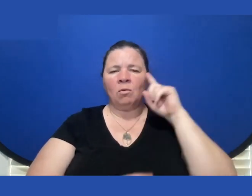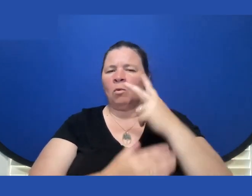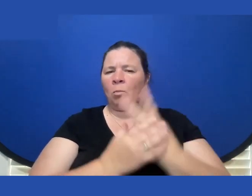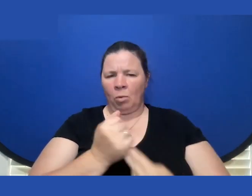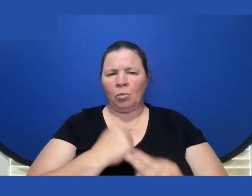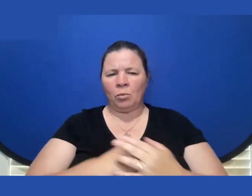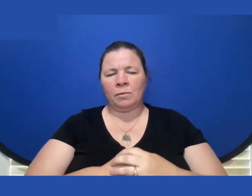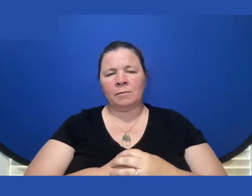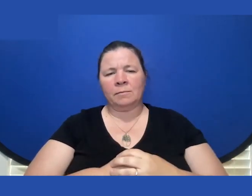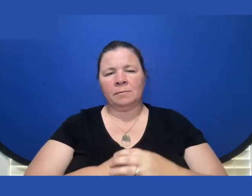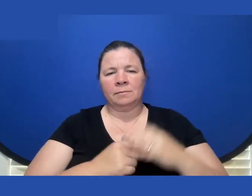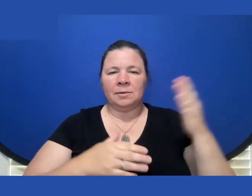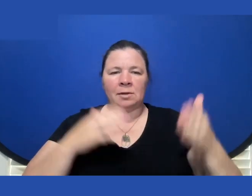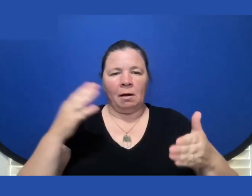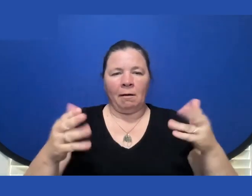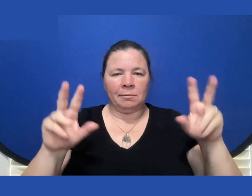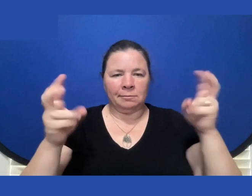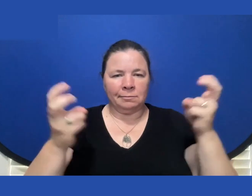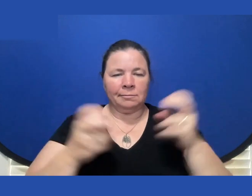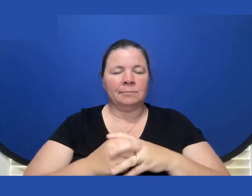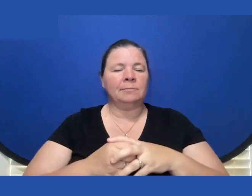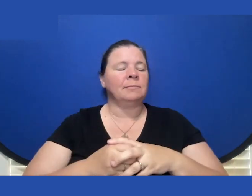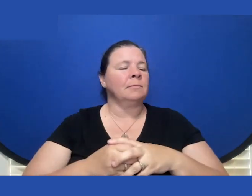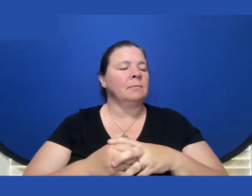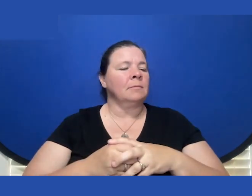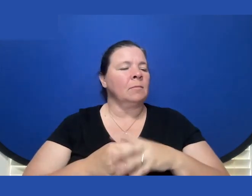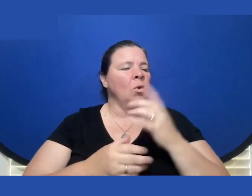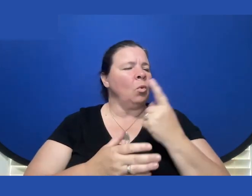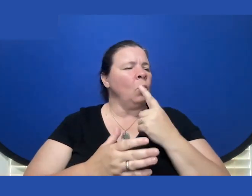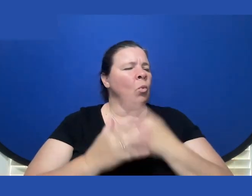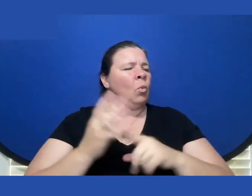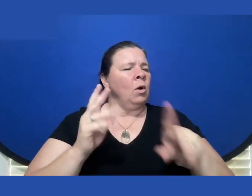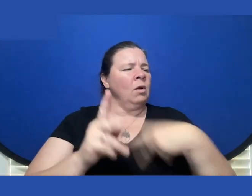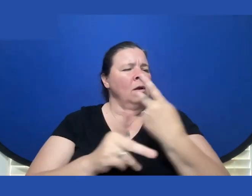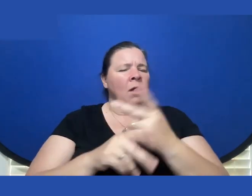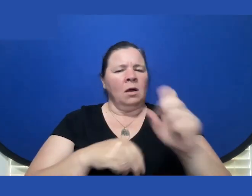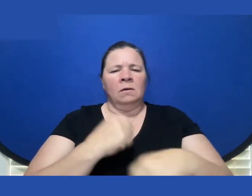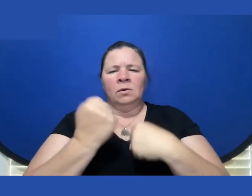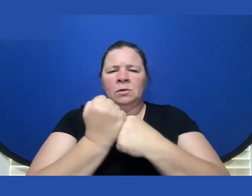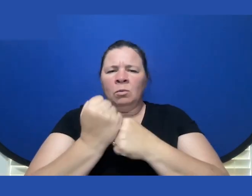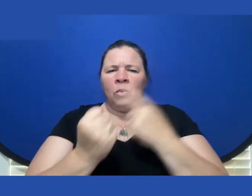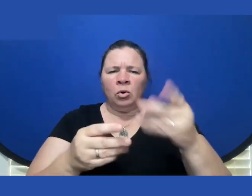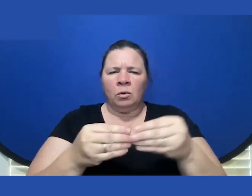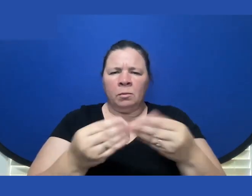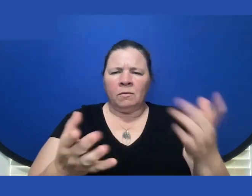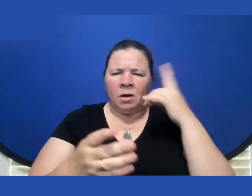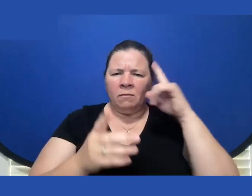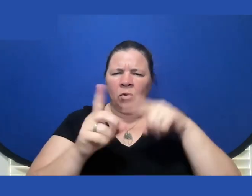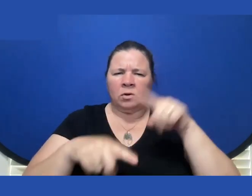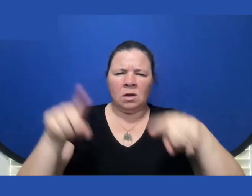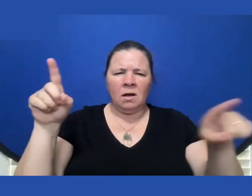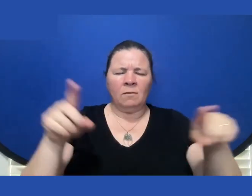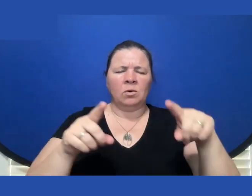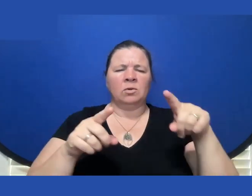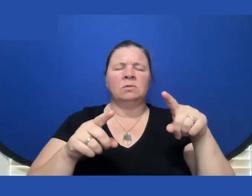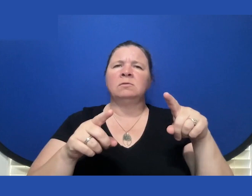So, what kind of support do you provide for diverse initiatives outside of the company?